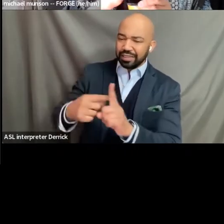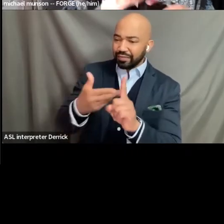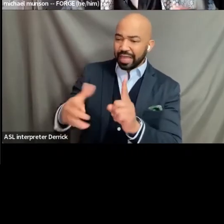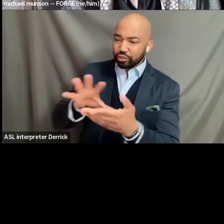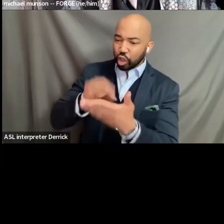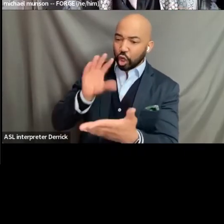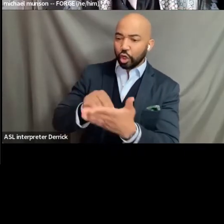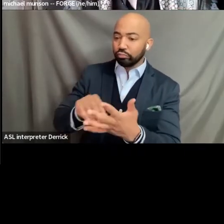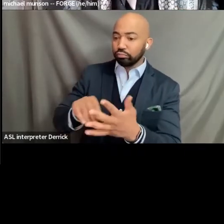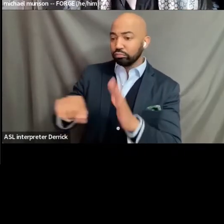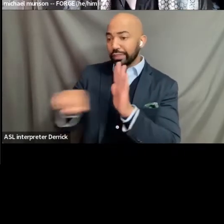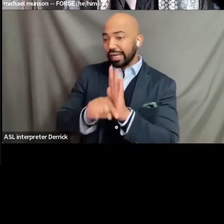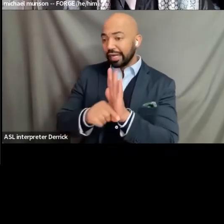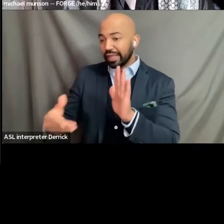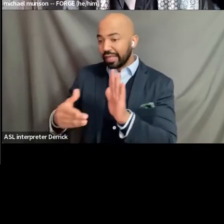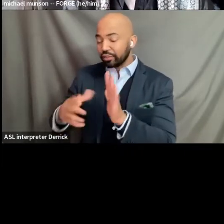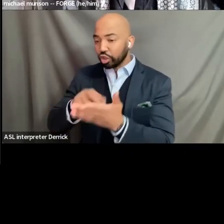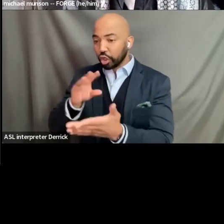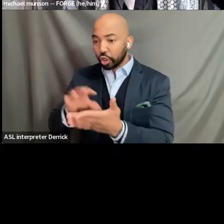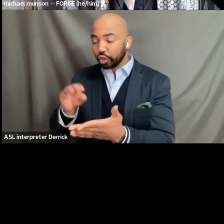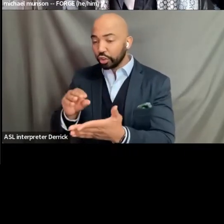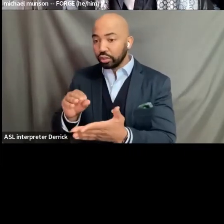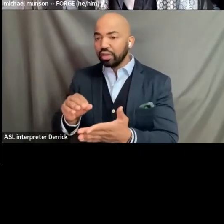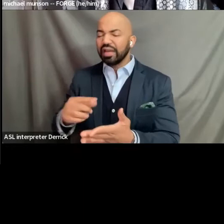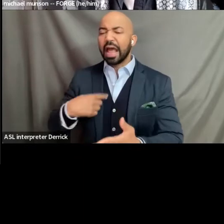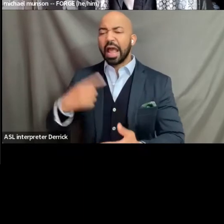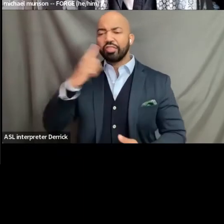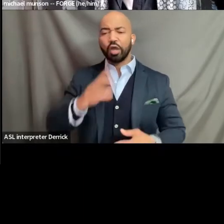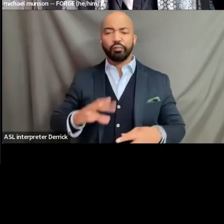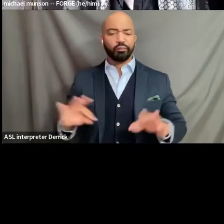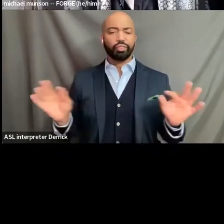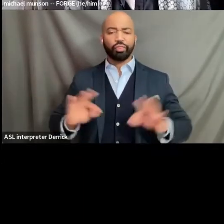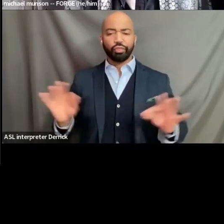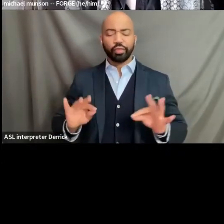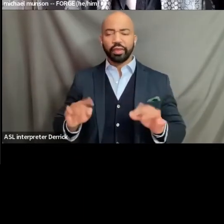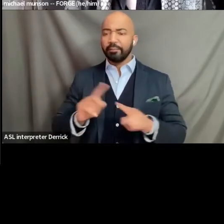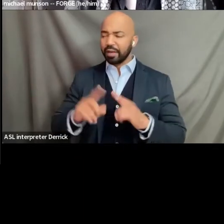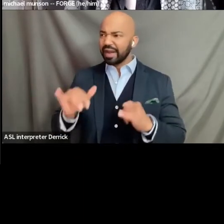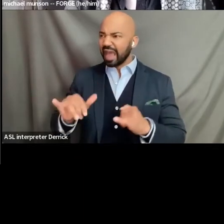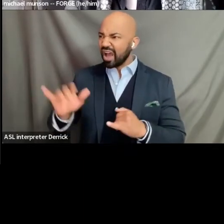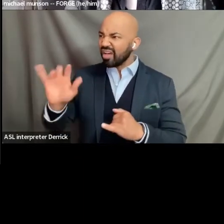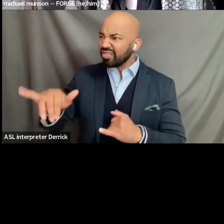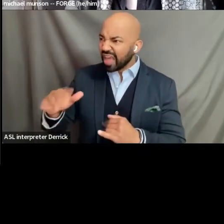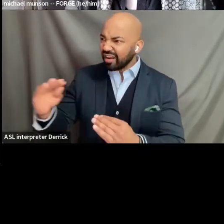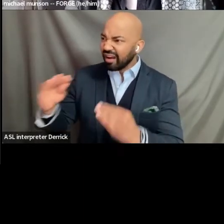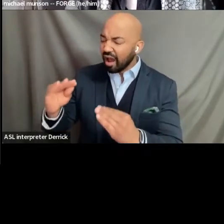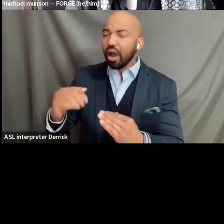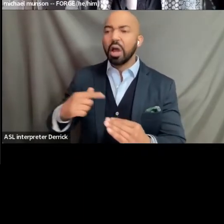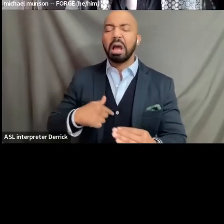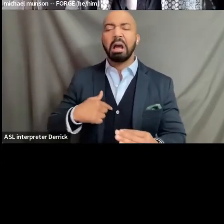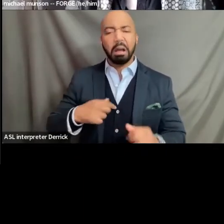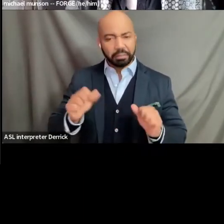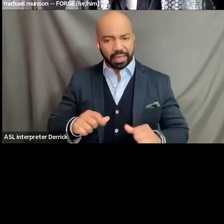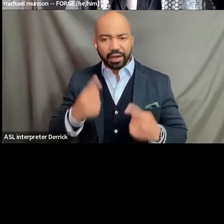but you've also taught me that I'm more than I think I am and I can accomplish more than I give myself credit for.